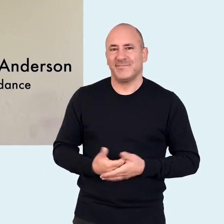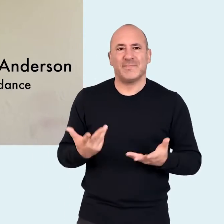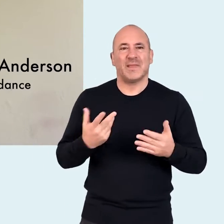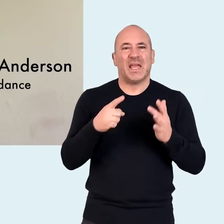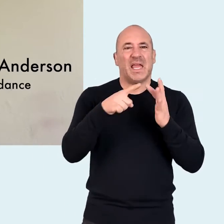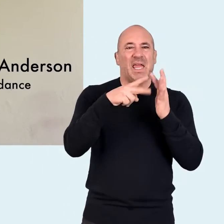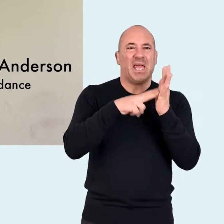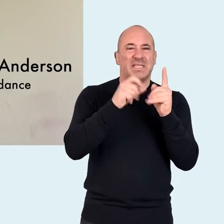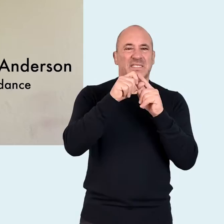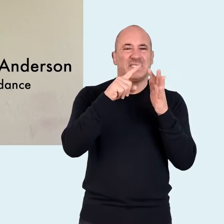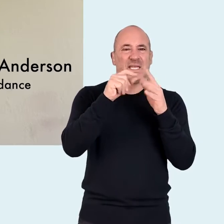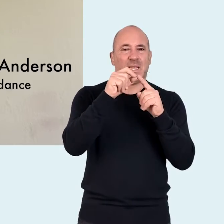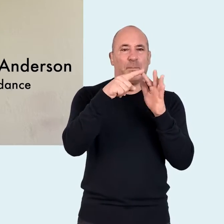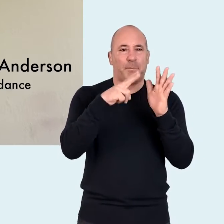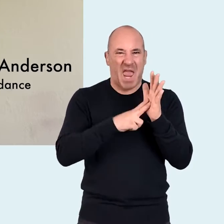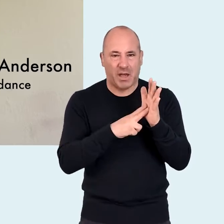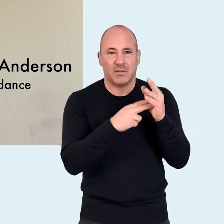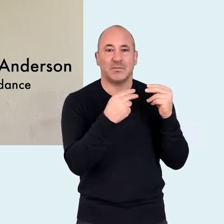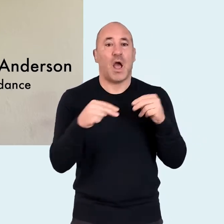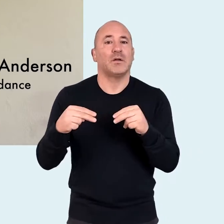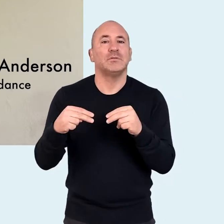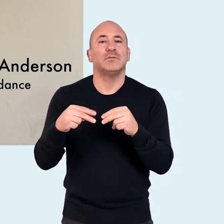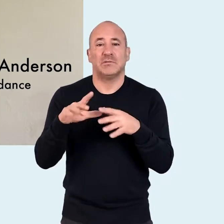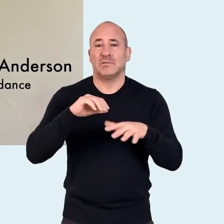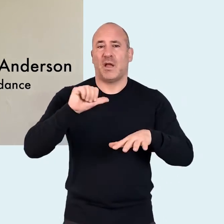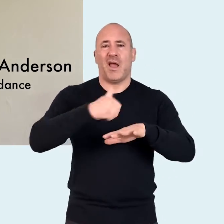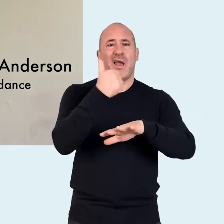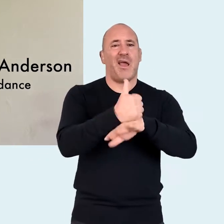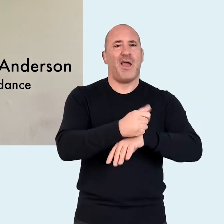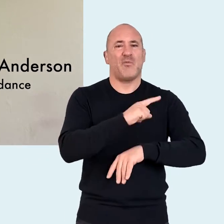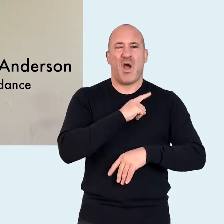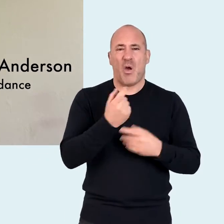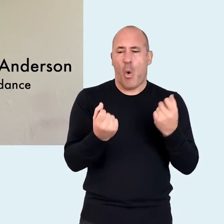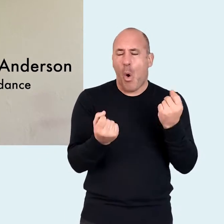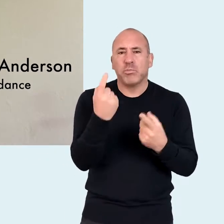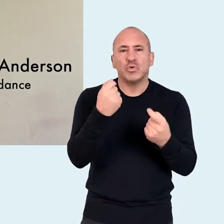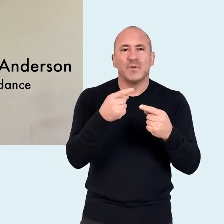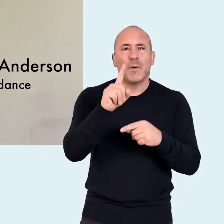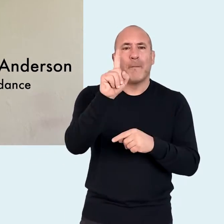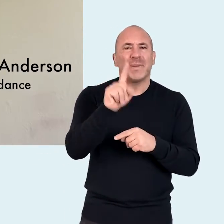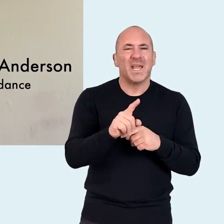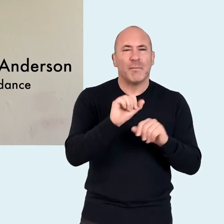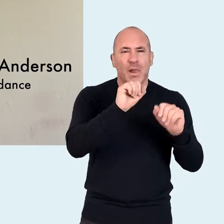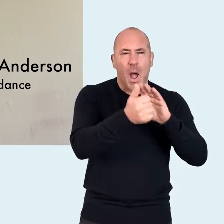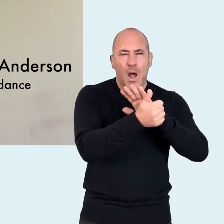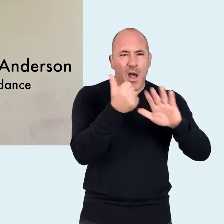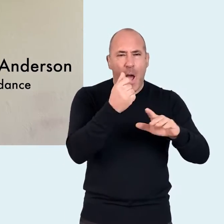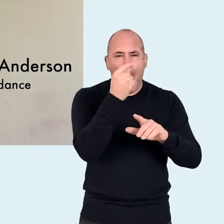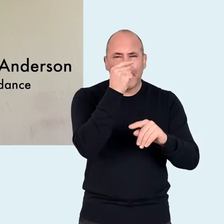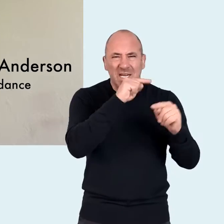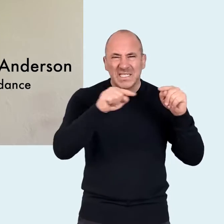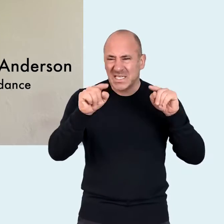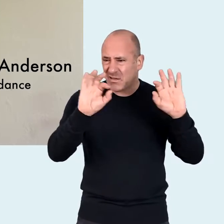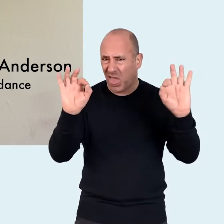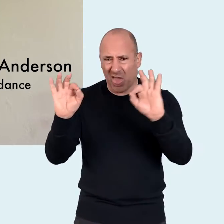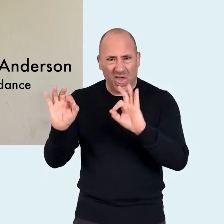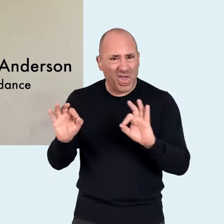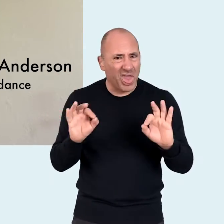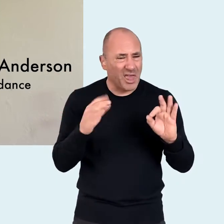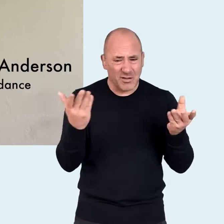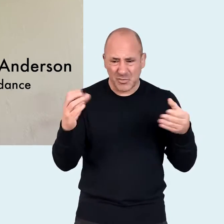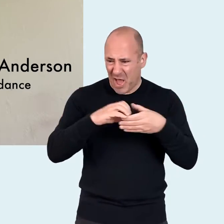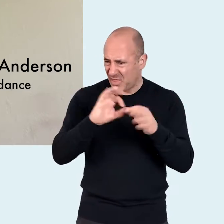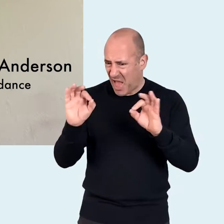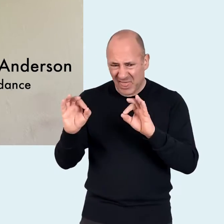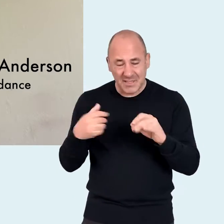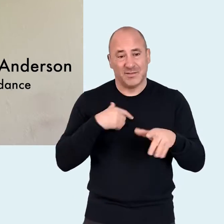Well, Indepen-dance was founded because of the lack of opportunity for people of different